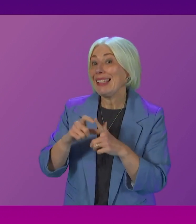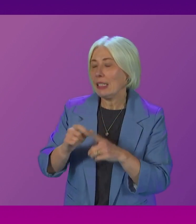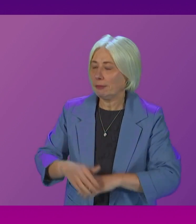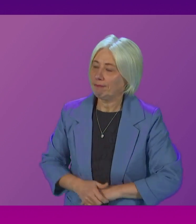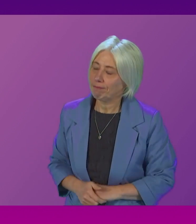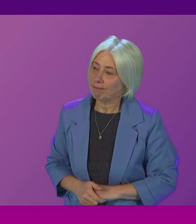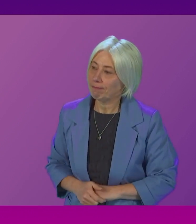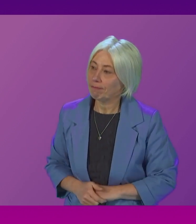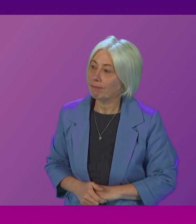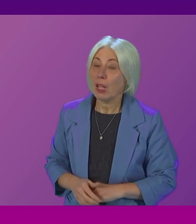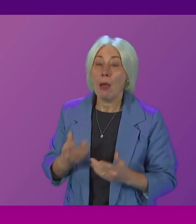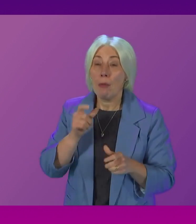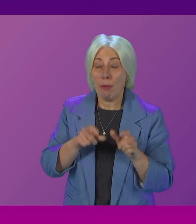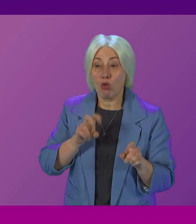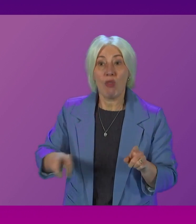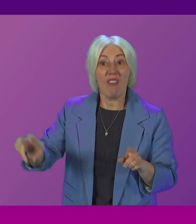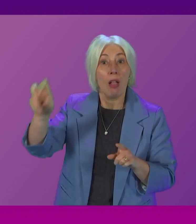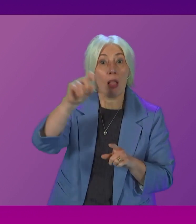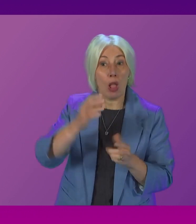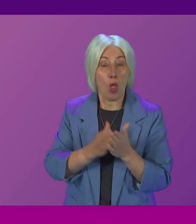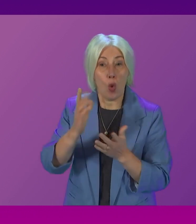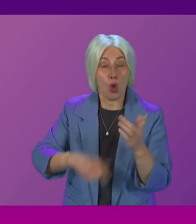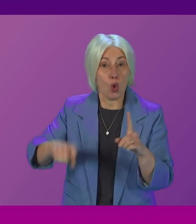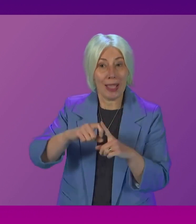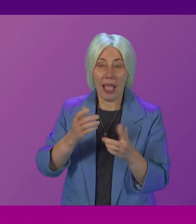Travellers throughout the United Kingdom will experience disruption over the festive period as